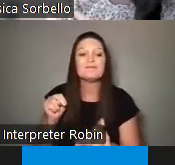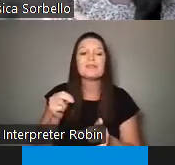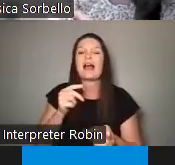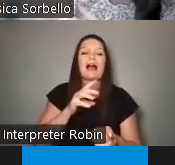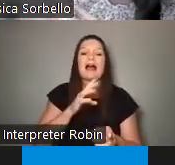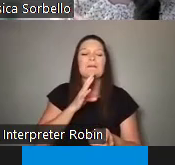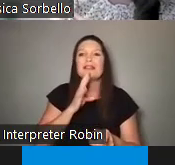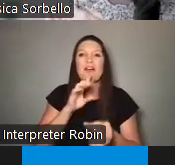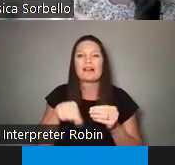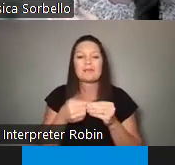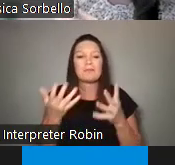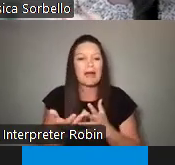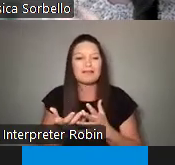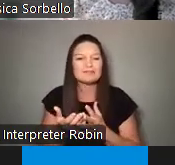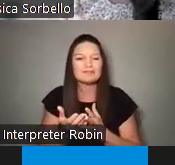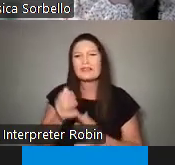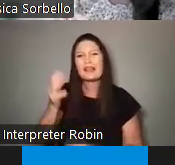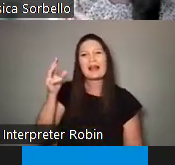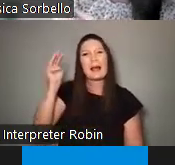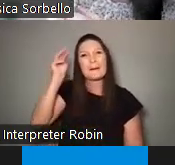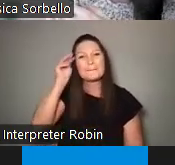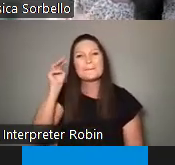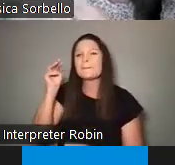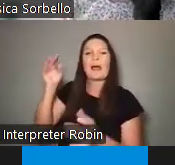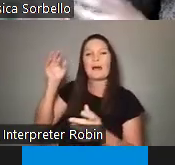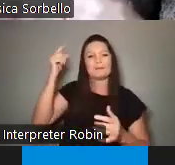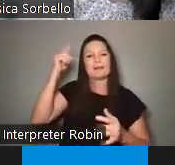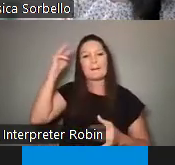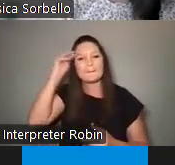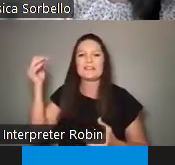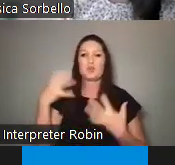those are not numbers I have right away. They are something